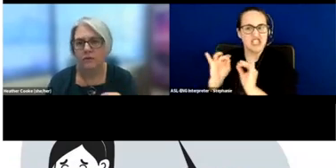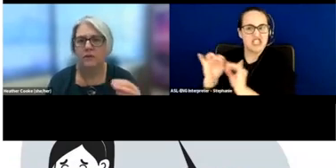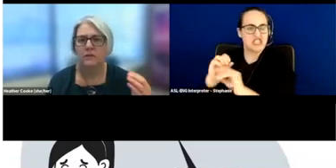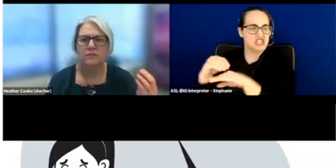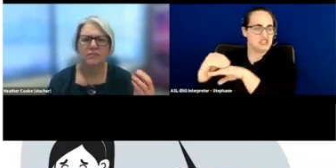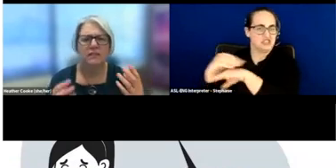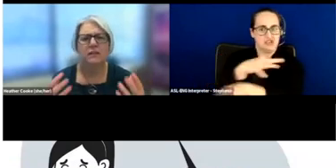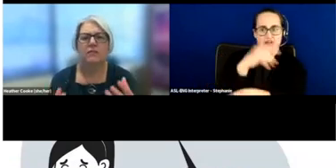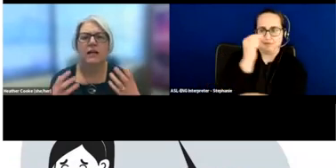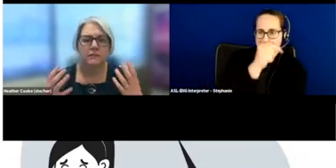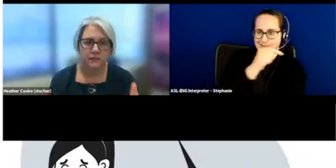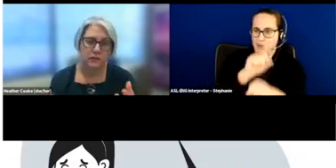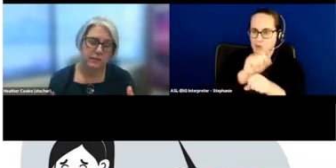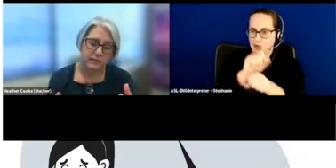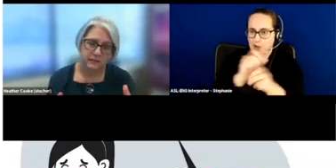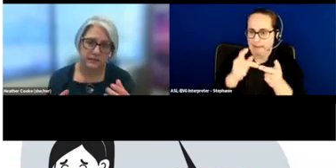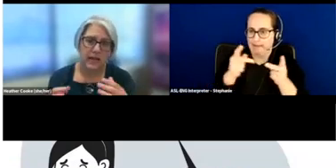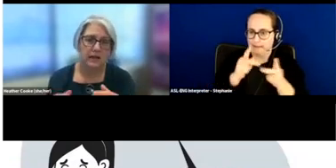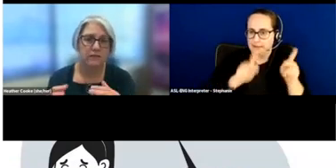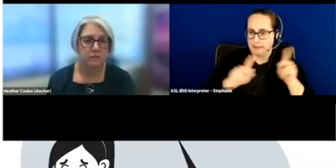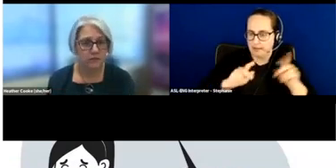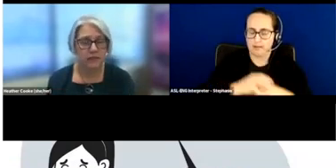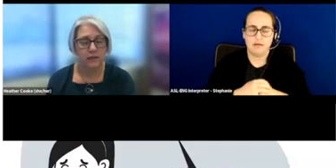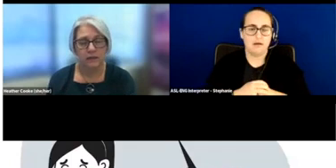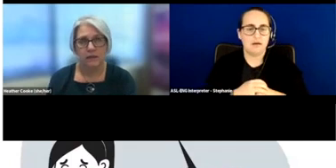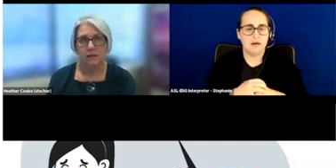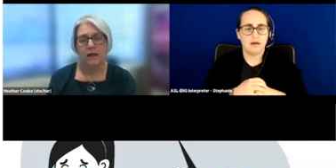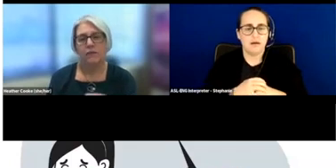direct agreed as acts of bullying, the healthcare rates